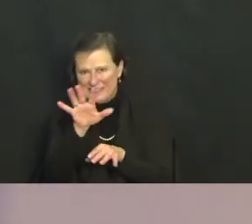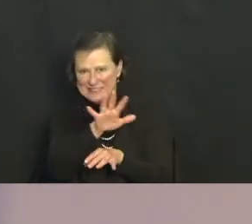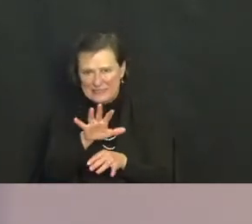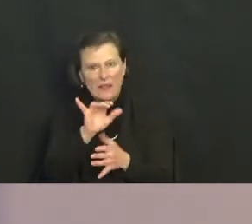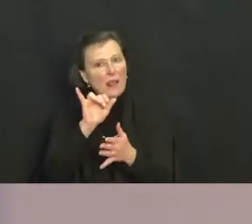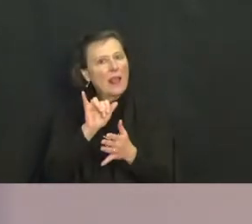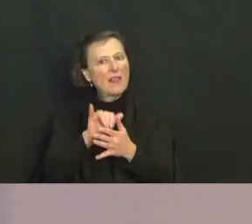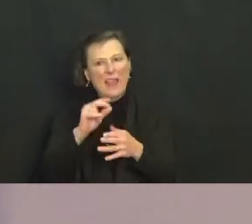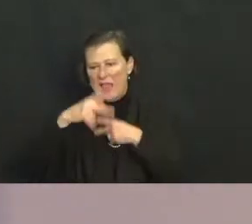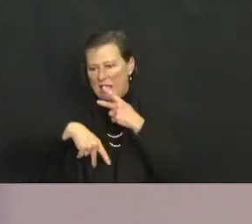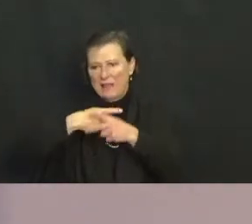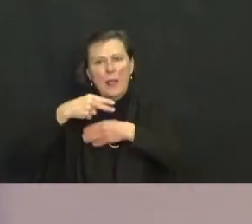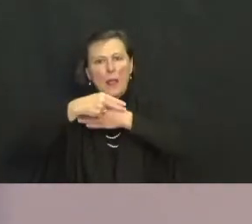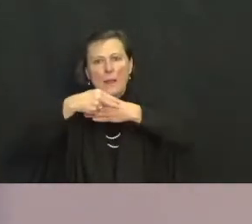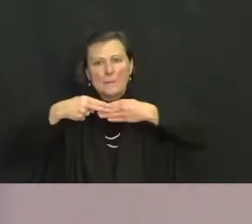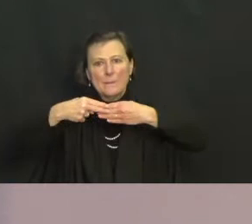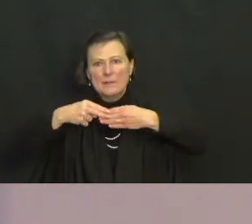bumper sticker wasn't even controversial.